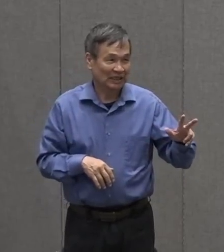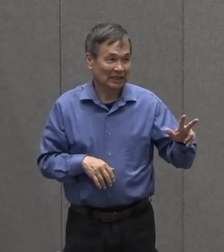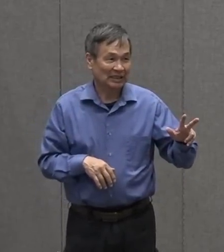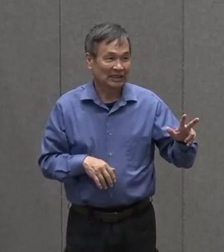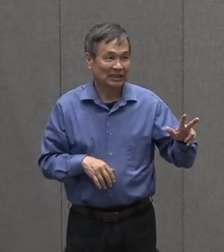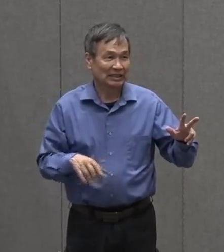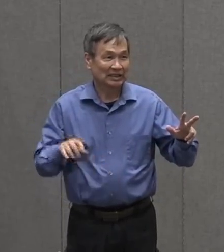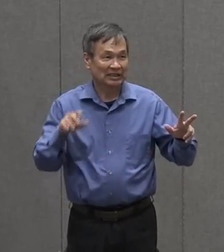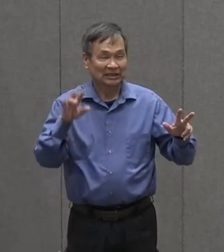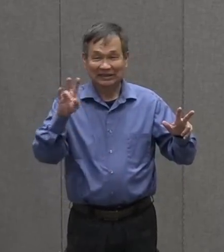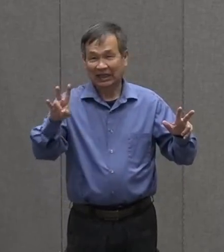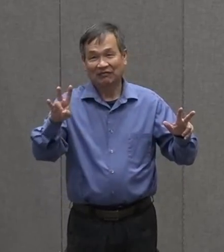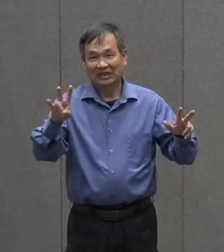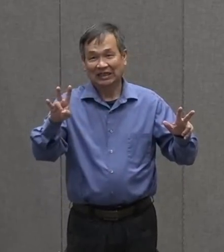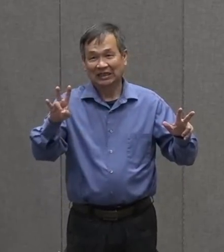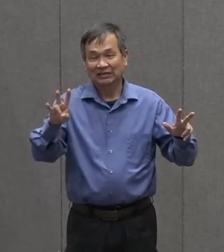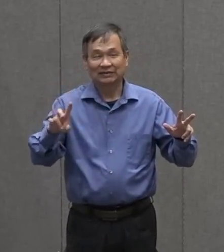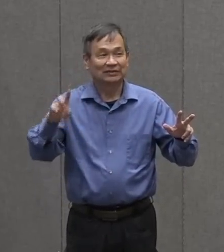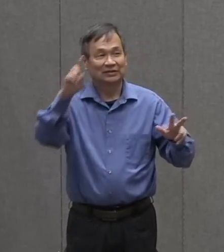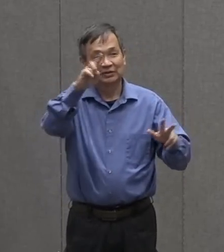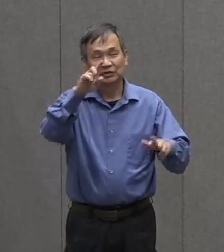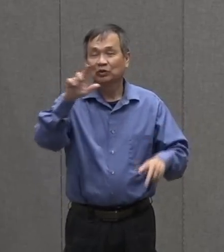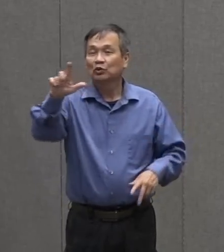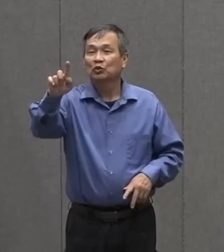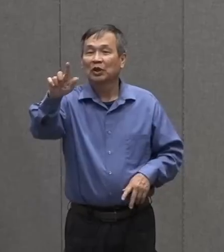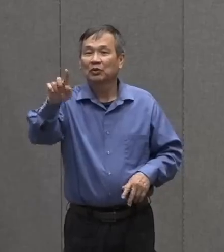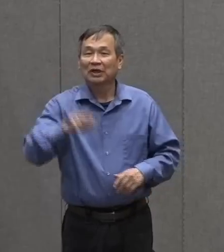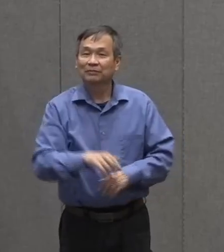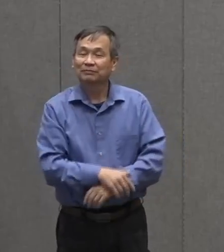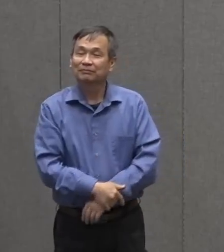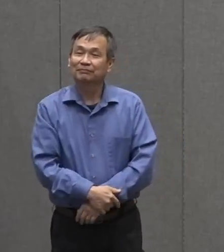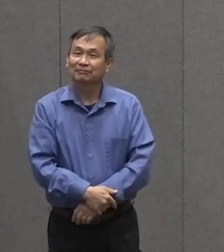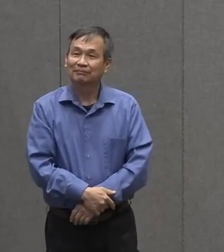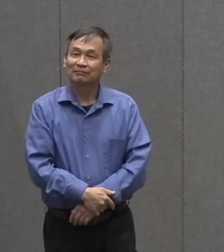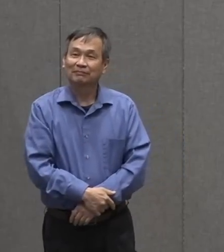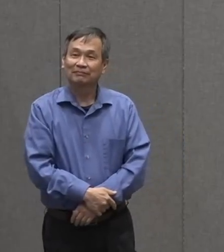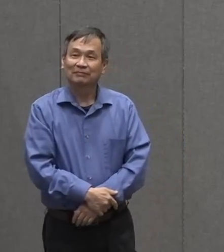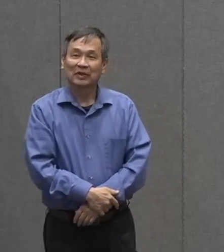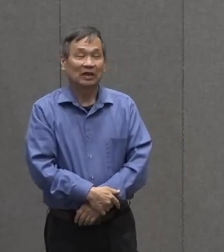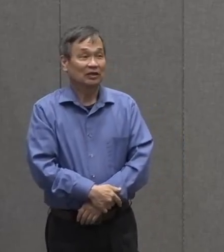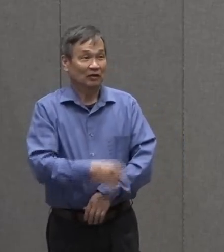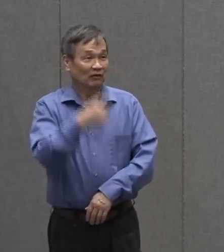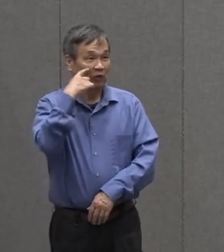I'm going to do three times seven, or 21. It's also kind of in a good space for me.